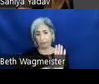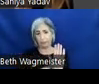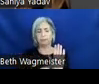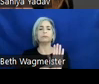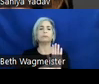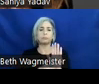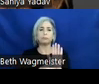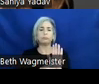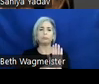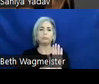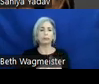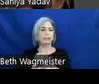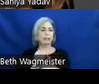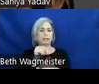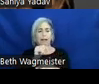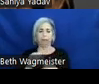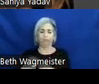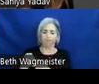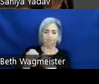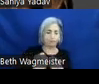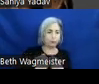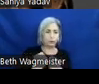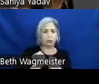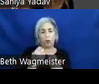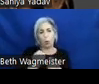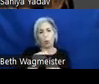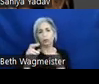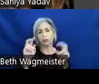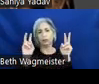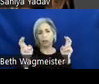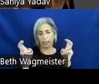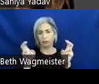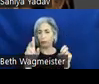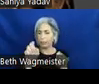It's not concrete and maybe subjective. We need user feedback to determine an order